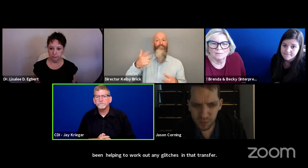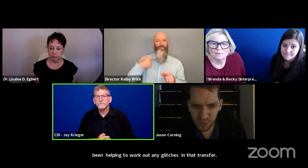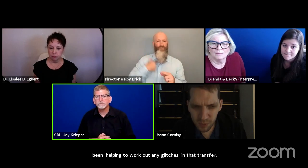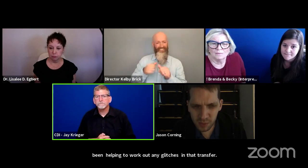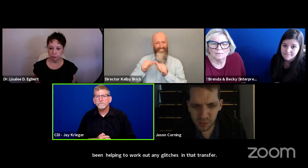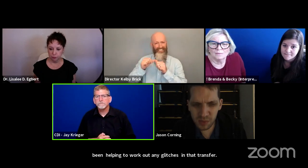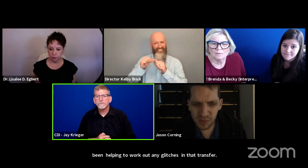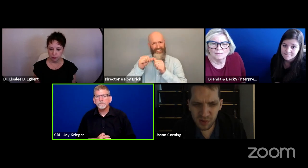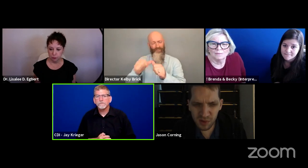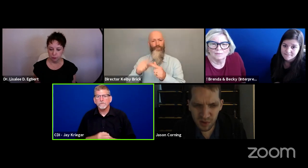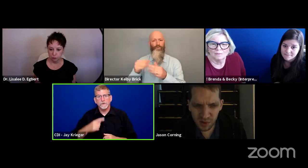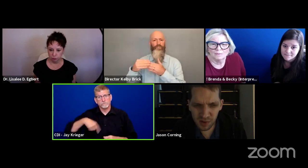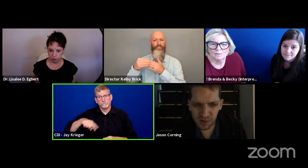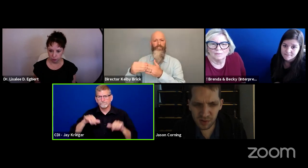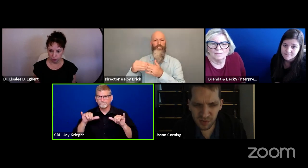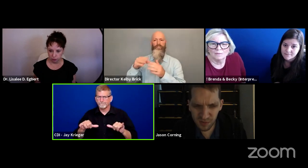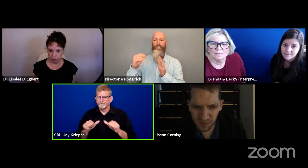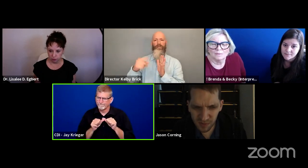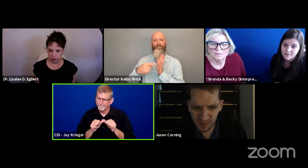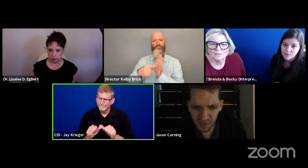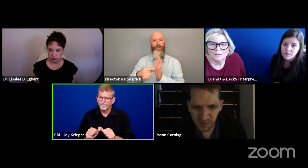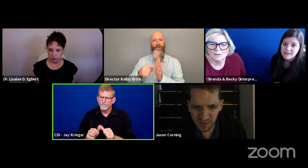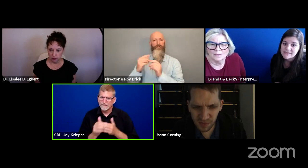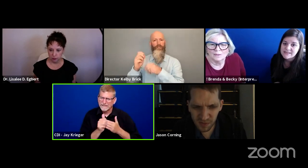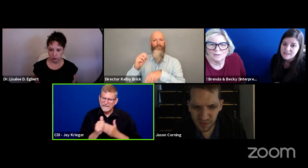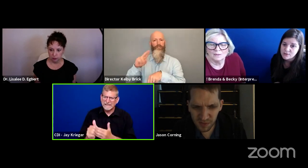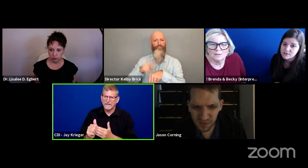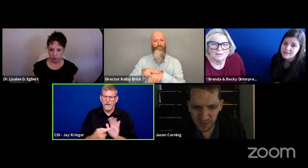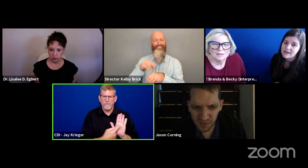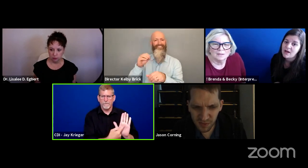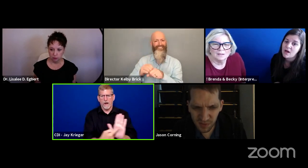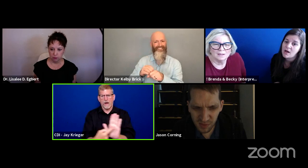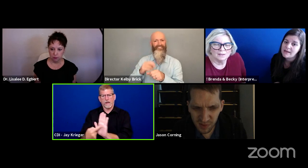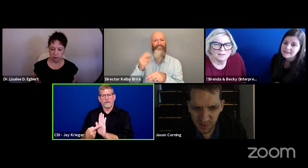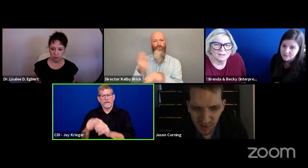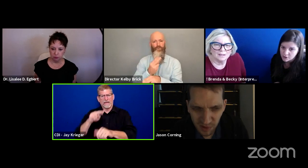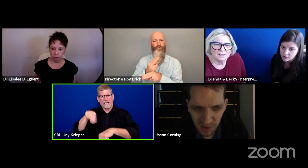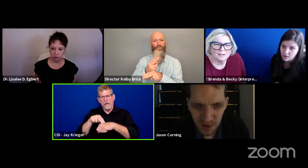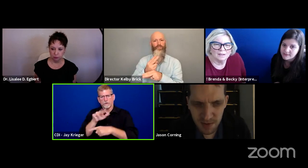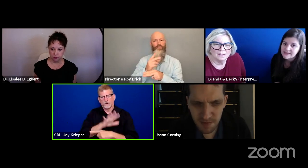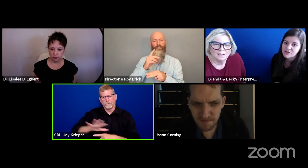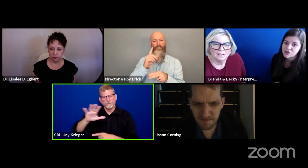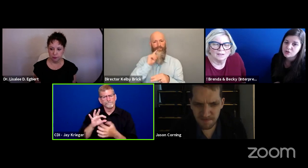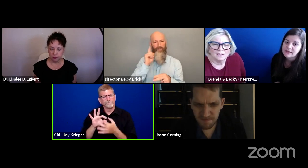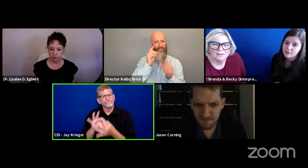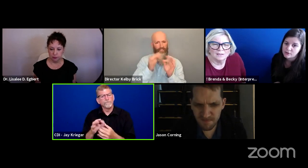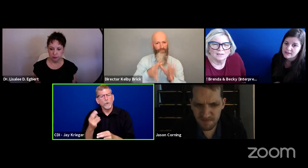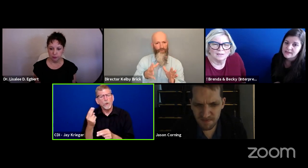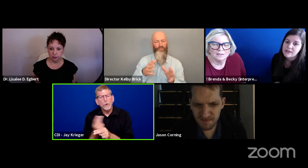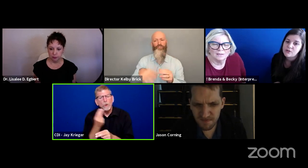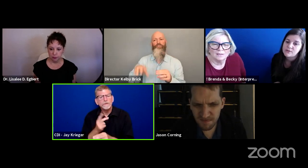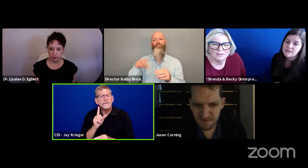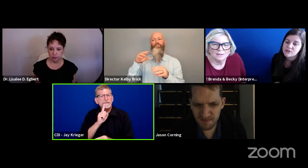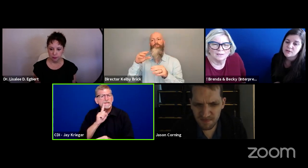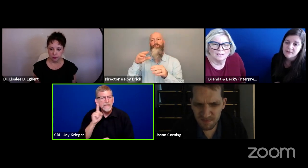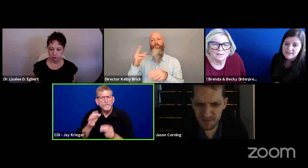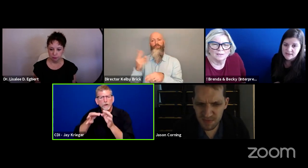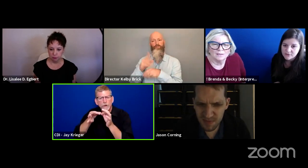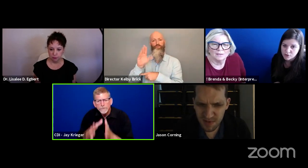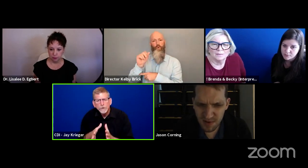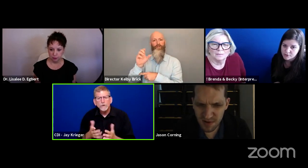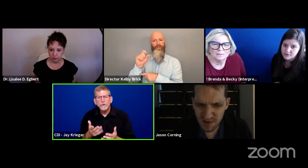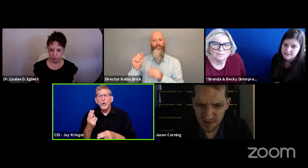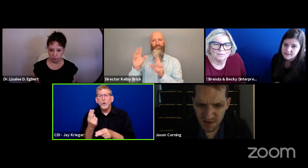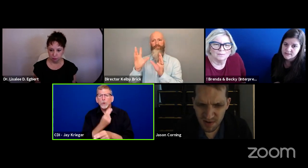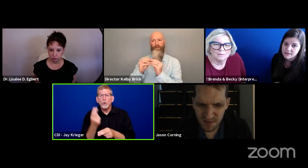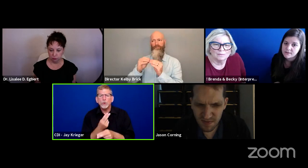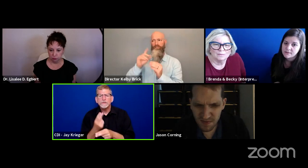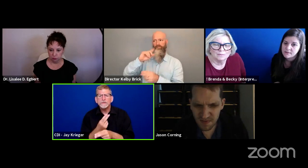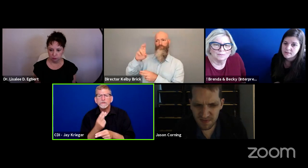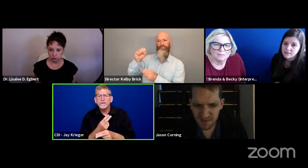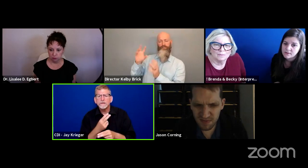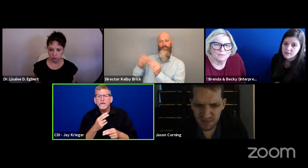We continue to be a leader on the national level in using Certified Deaf Interpreters